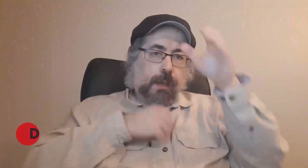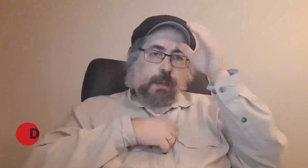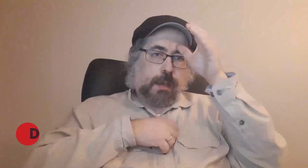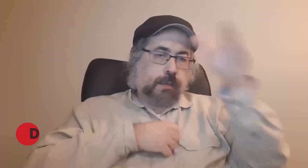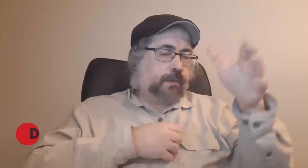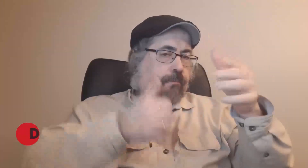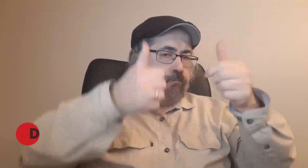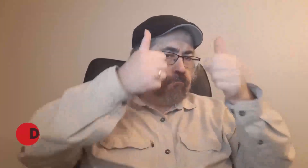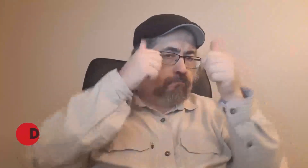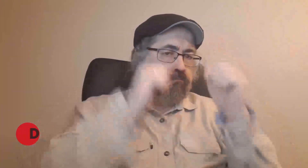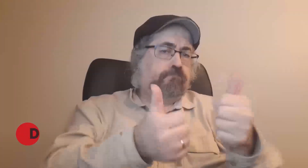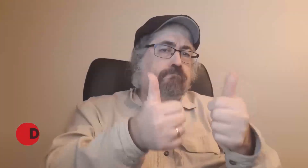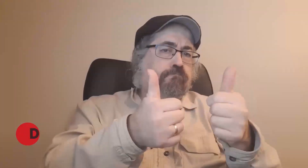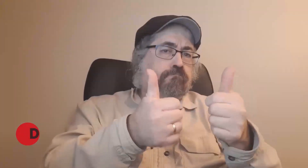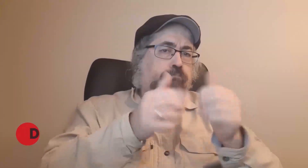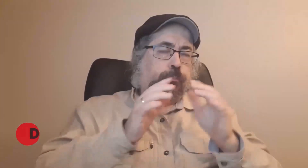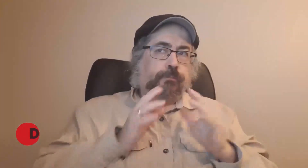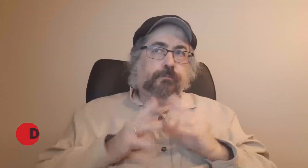the 988 hotline.